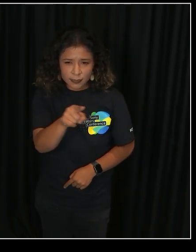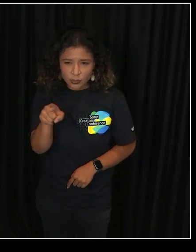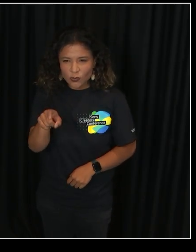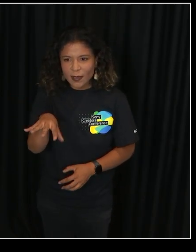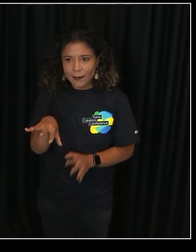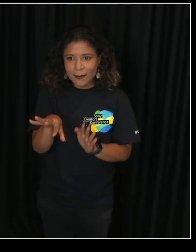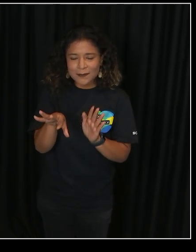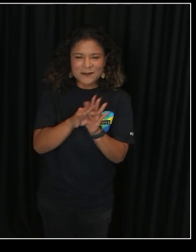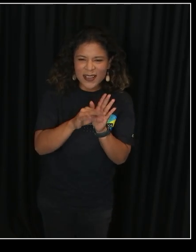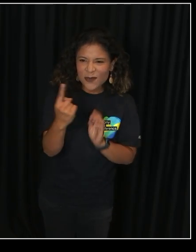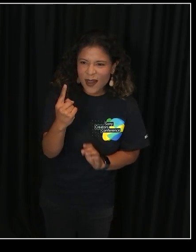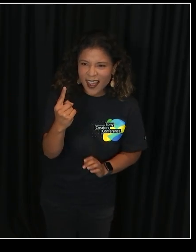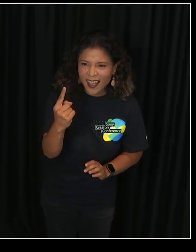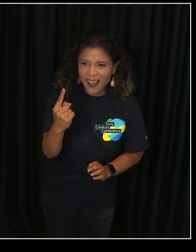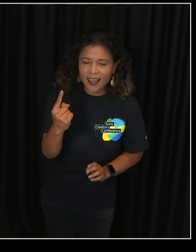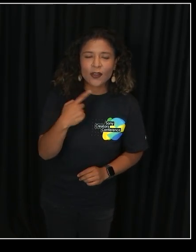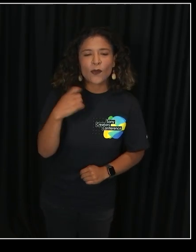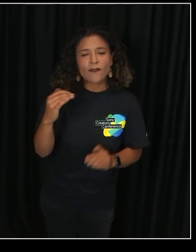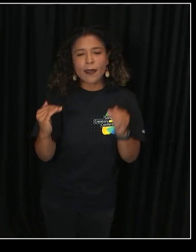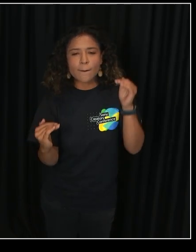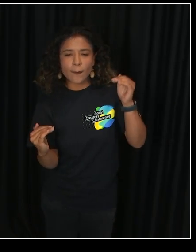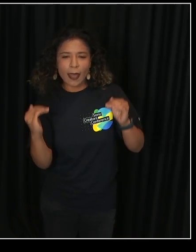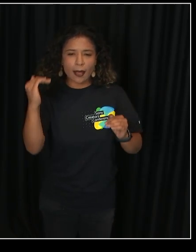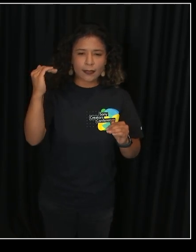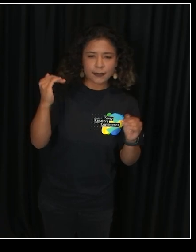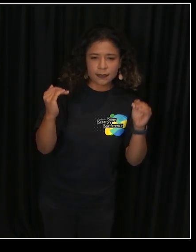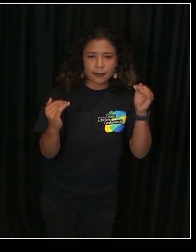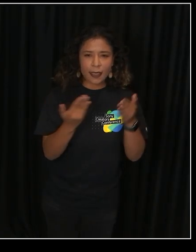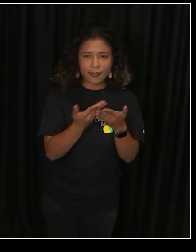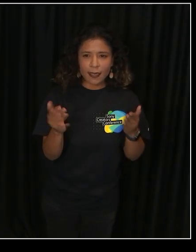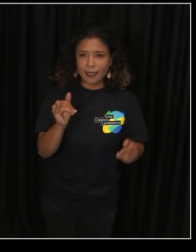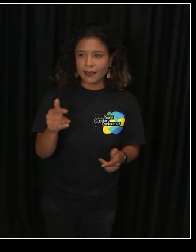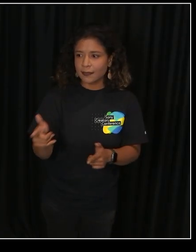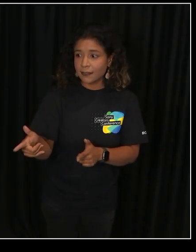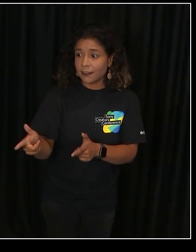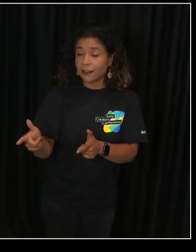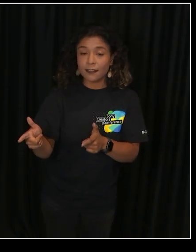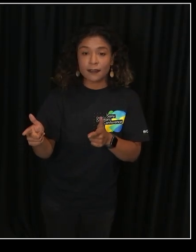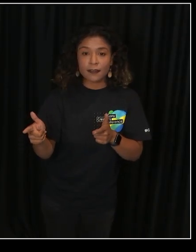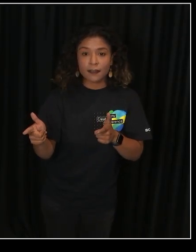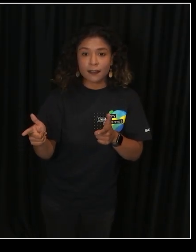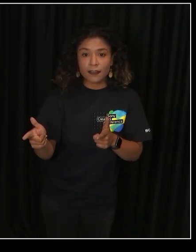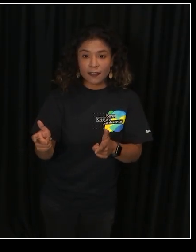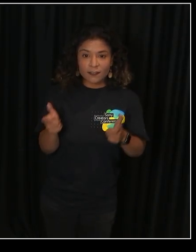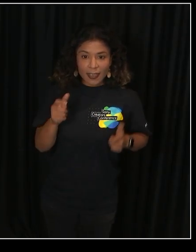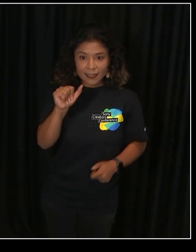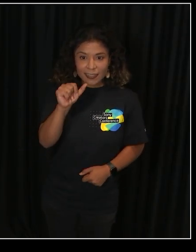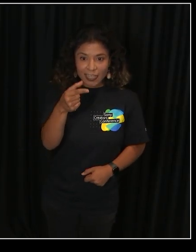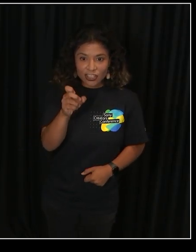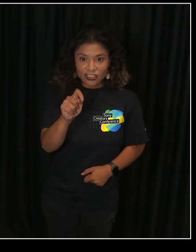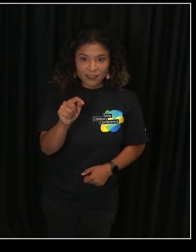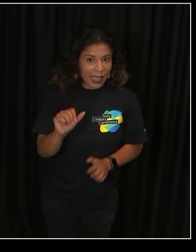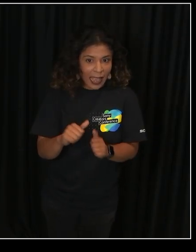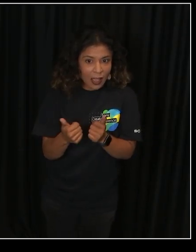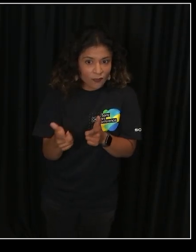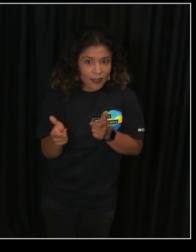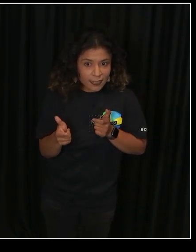So we had to balance things like, starting on the right, how fast is the agent? how...